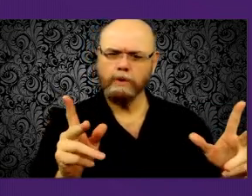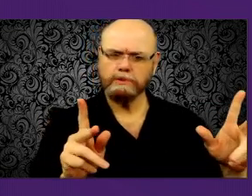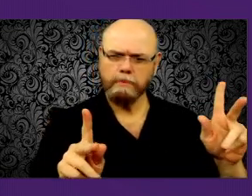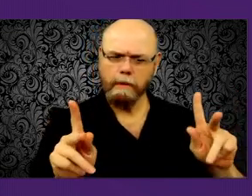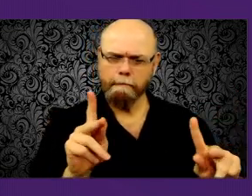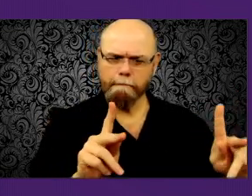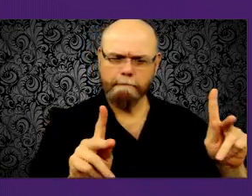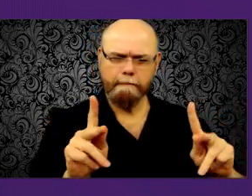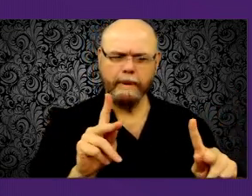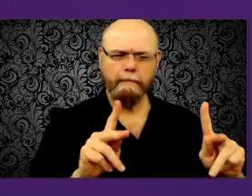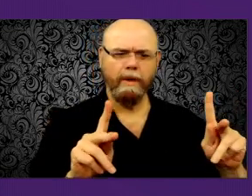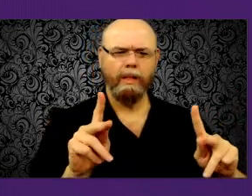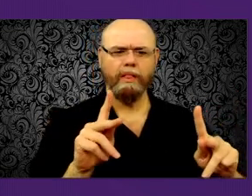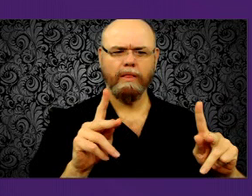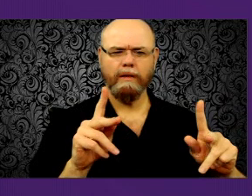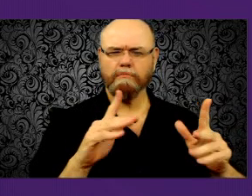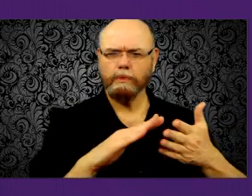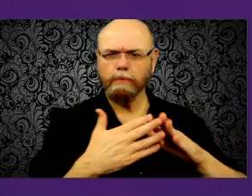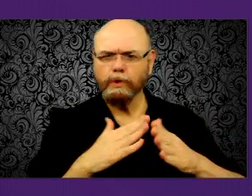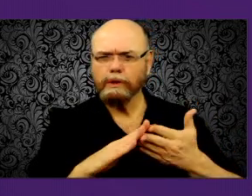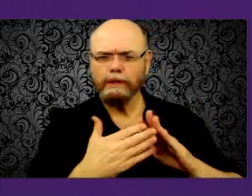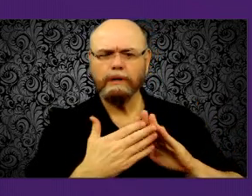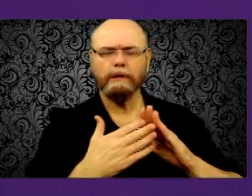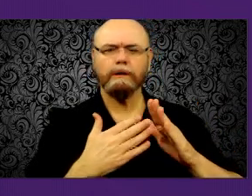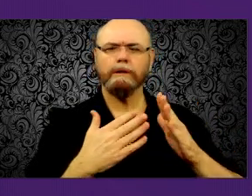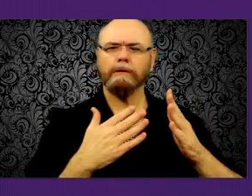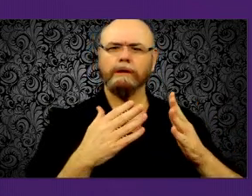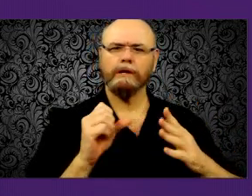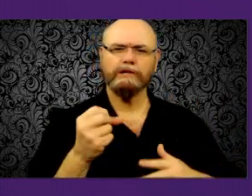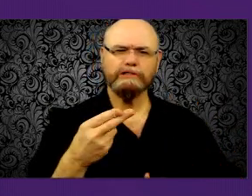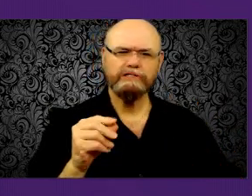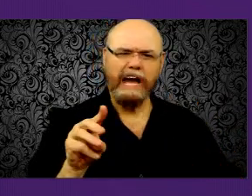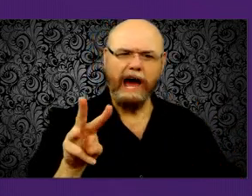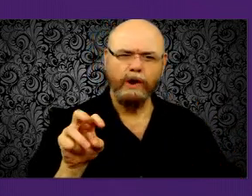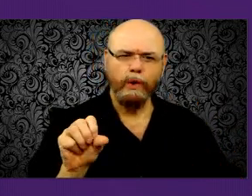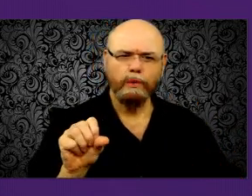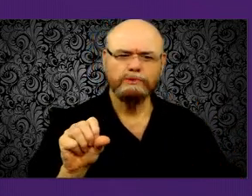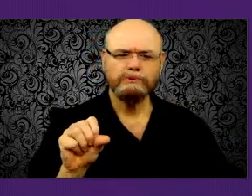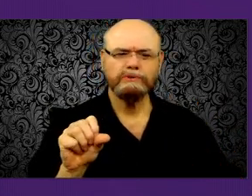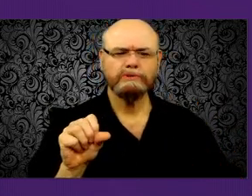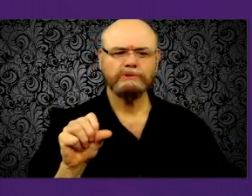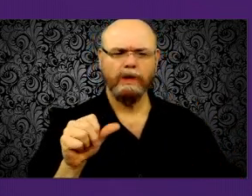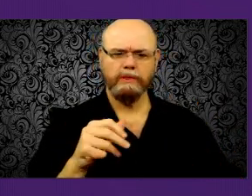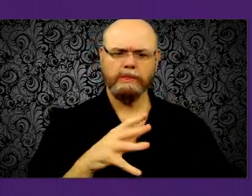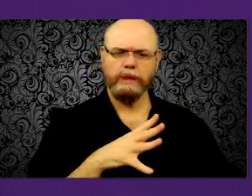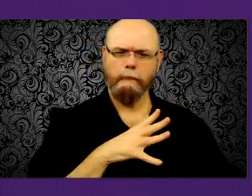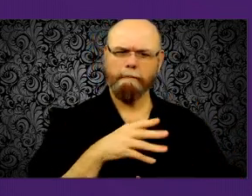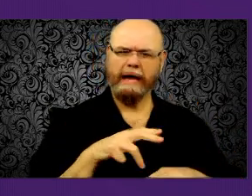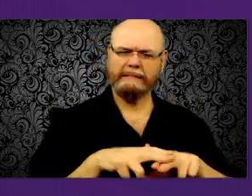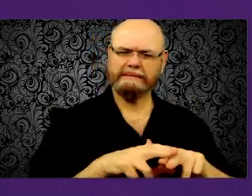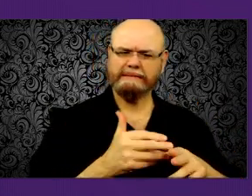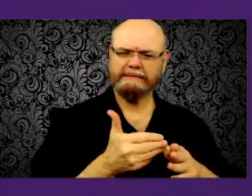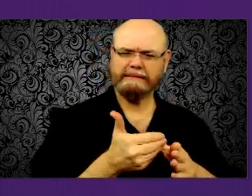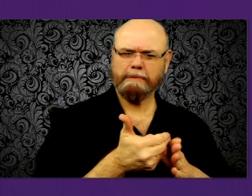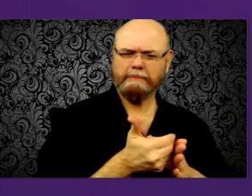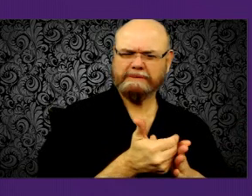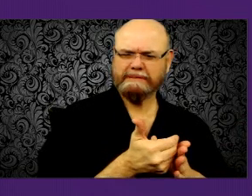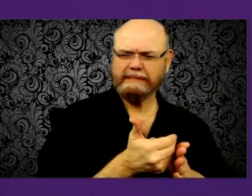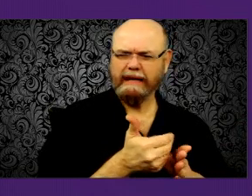shadows, a man sitting beside - what you think maybe another person, trees, fences.